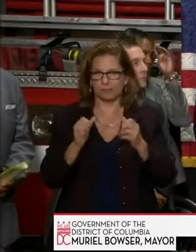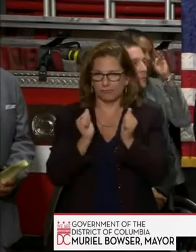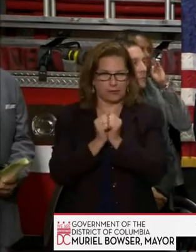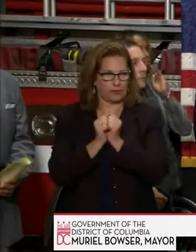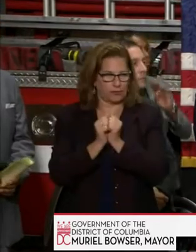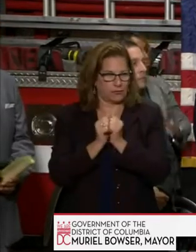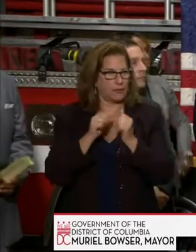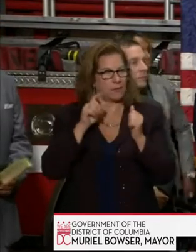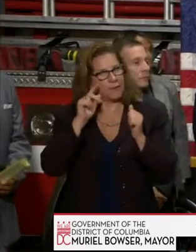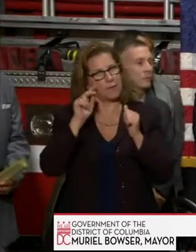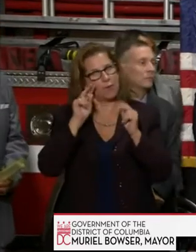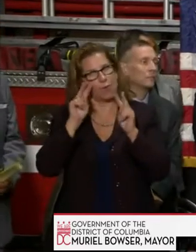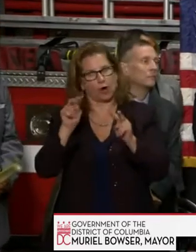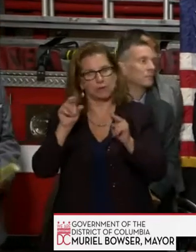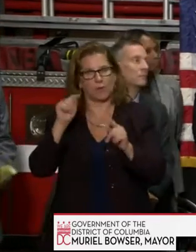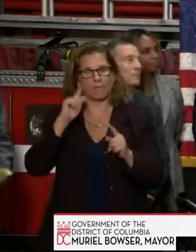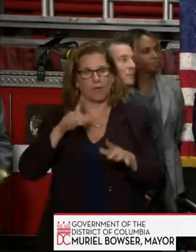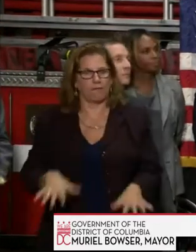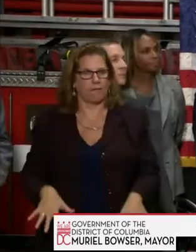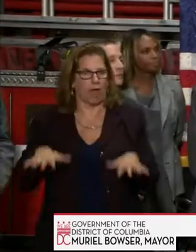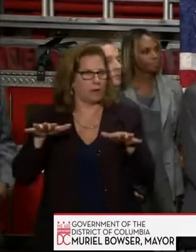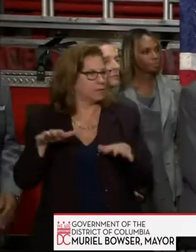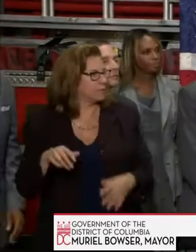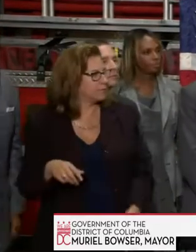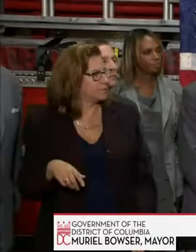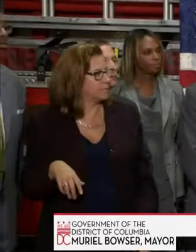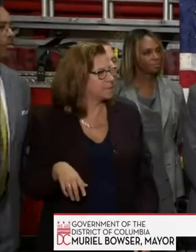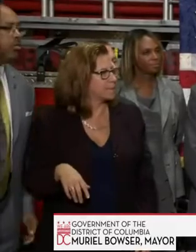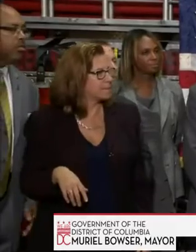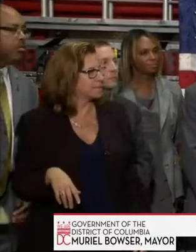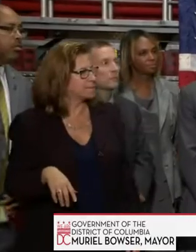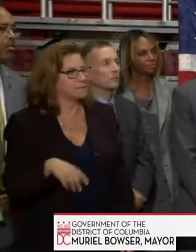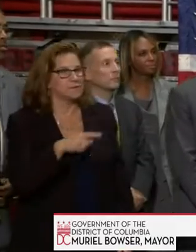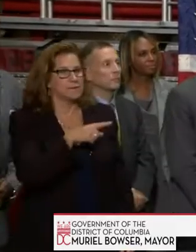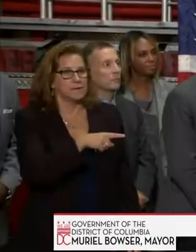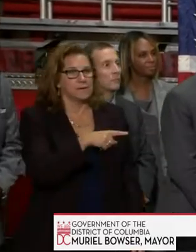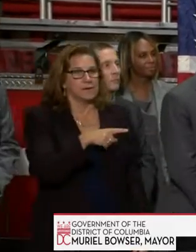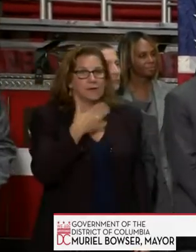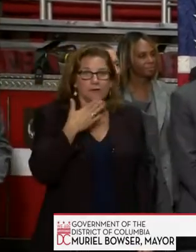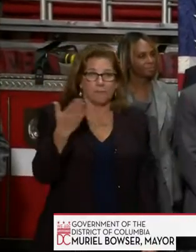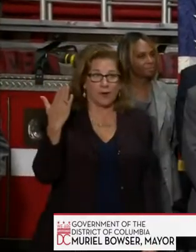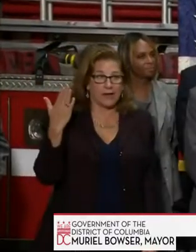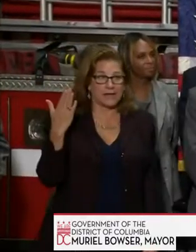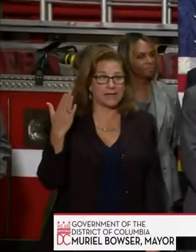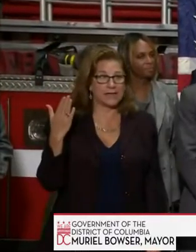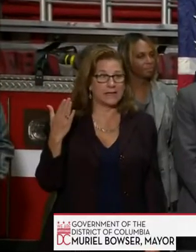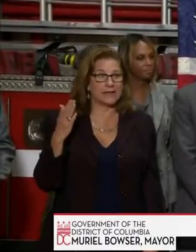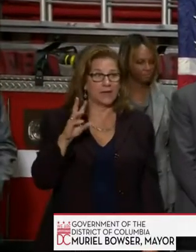GOOD MORNING. I WANT TO THANK THE MAYOR AND